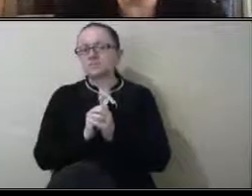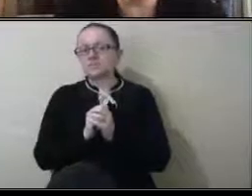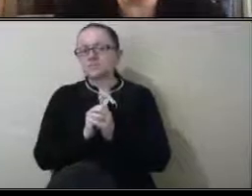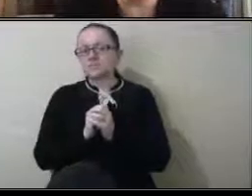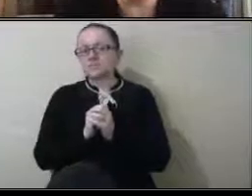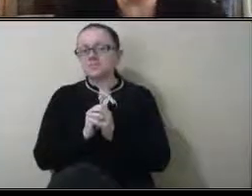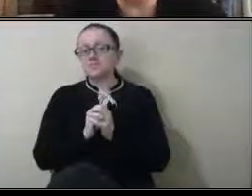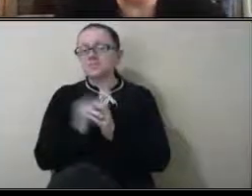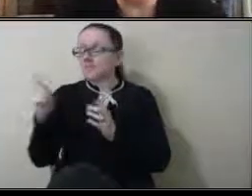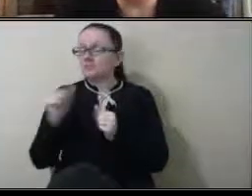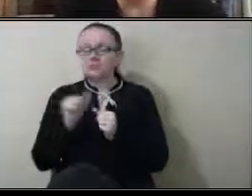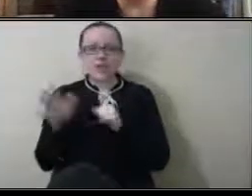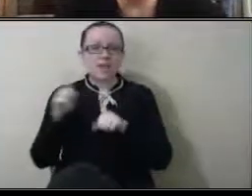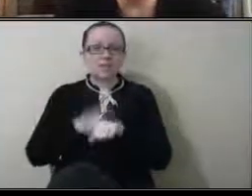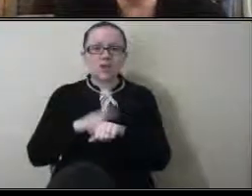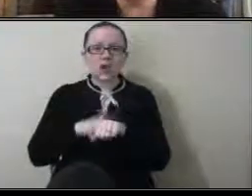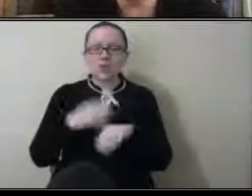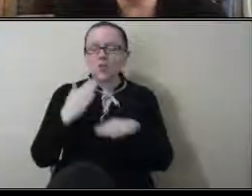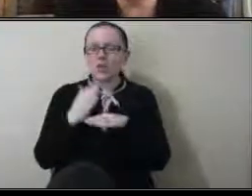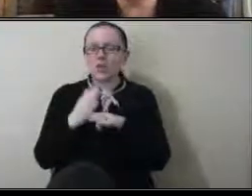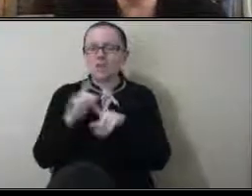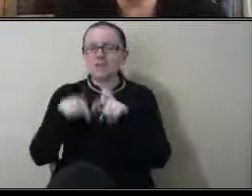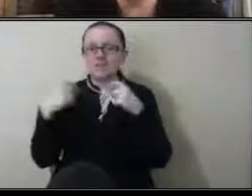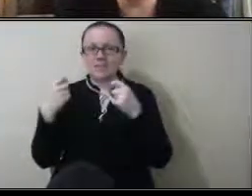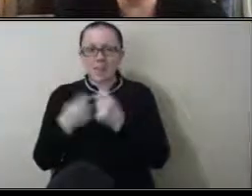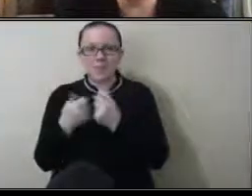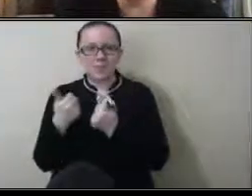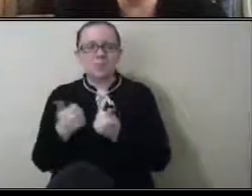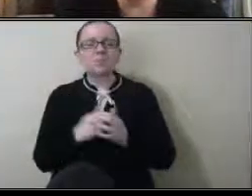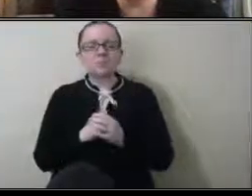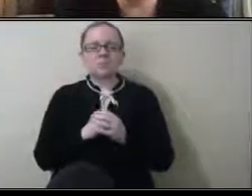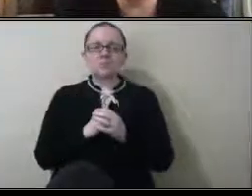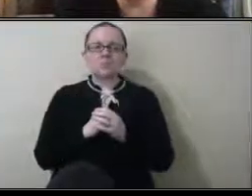great time working as part of that seasonal team but that our box office is one of those roles that